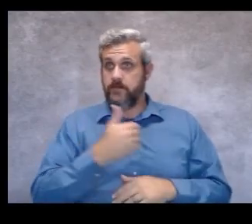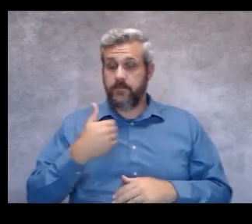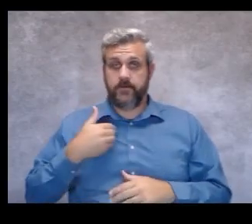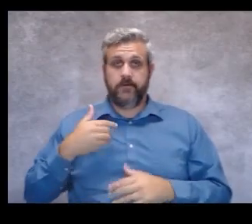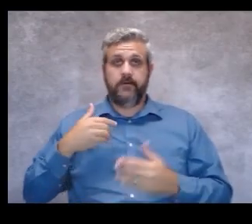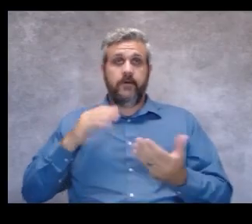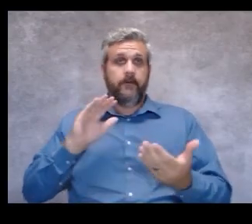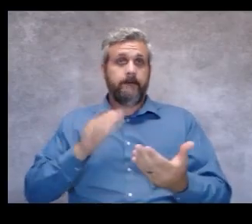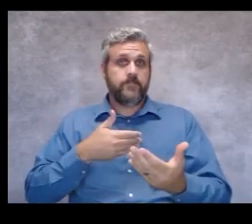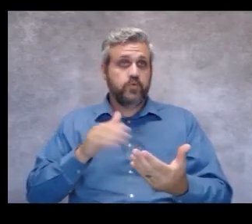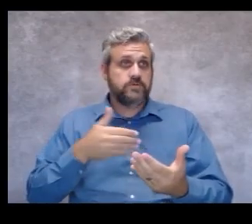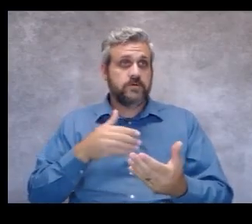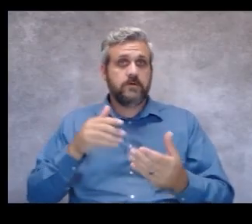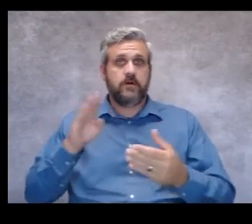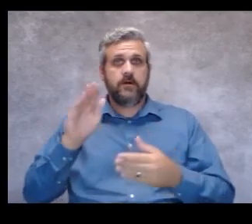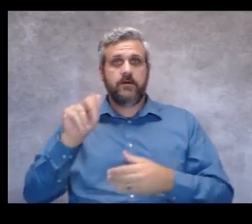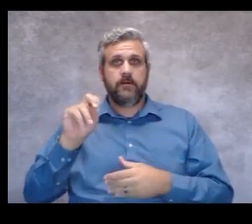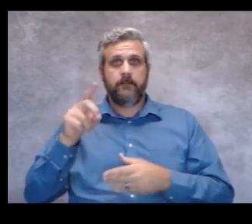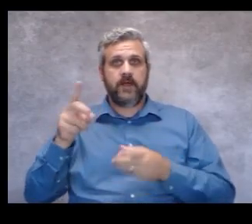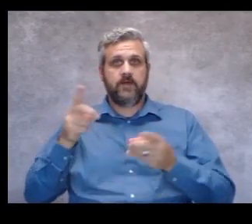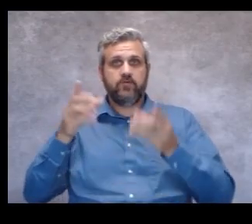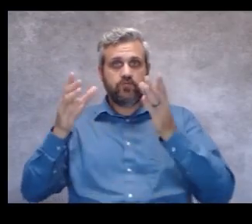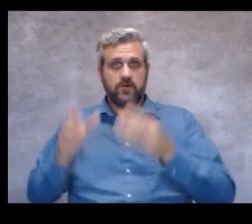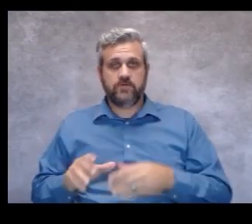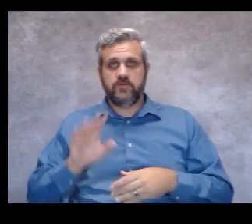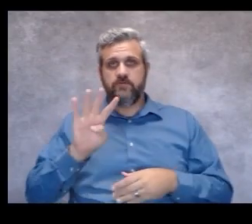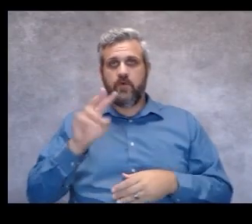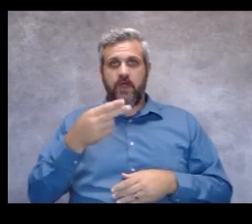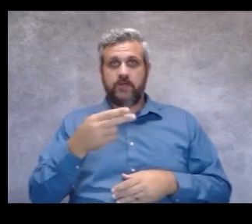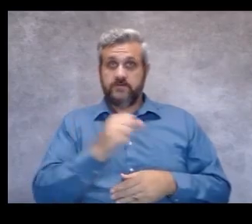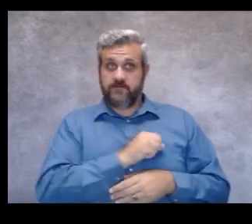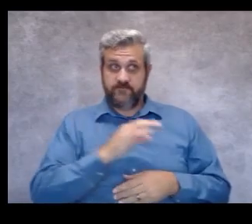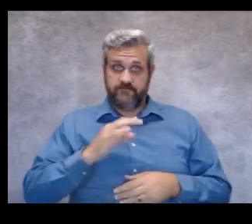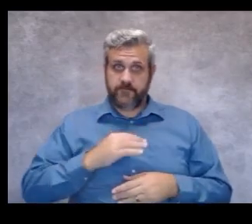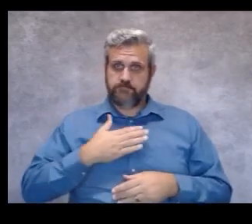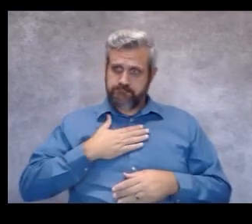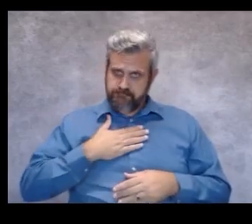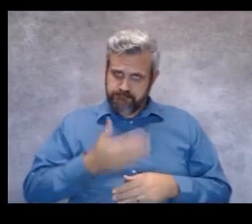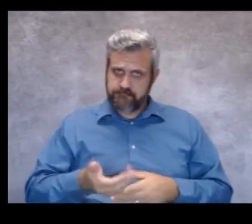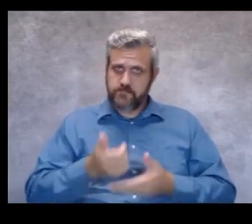such as music or band directors or 4 age staff who would be willing to assist